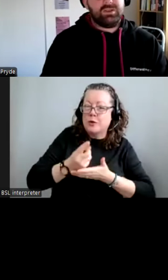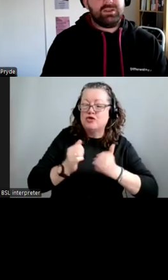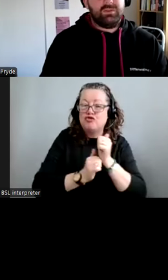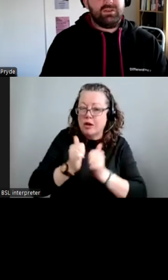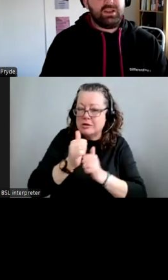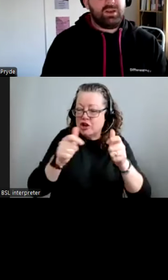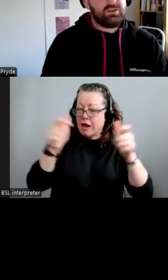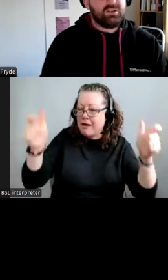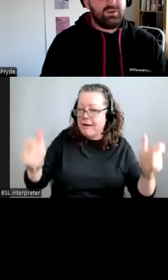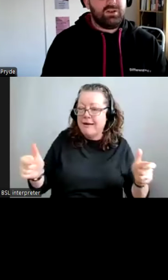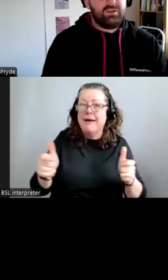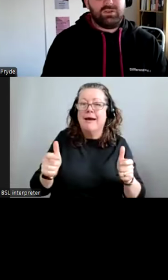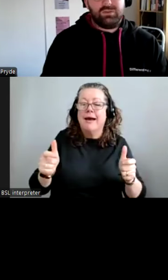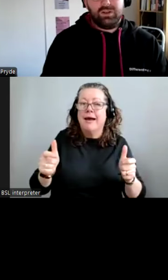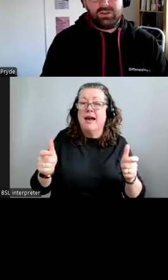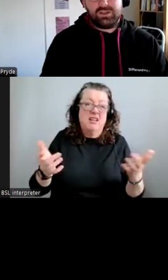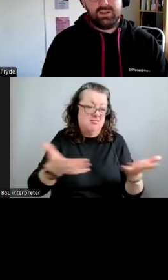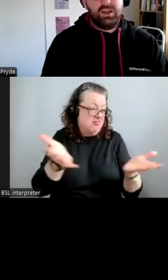Using something like Microsoft Word or Google Docs,